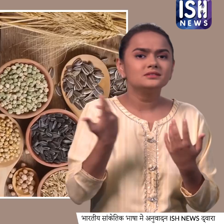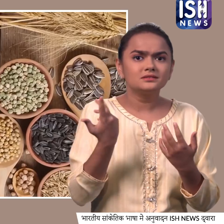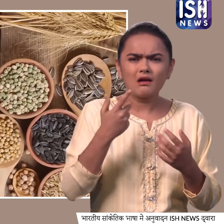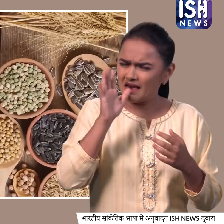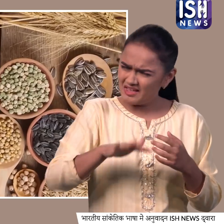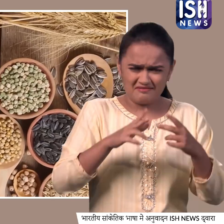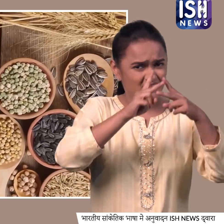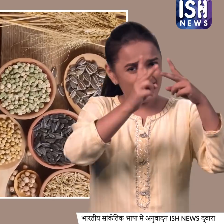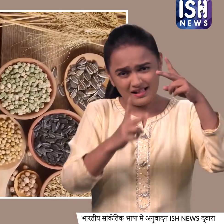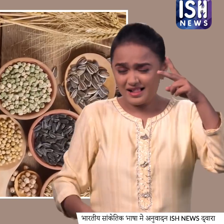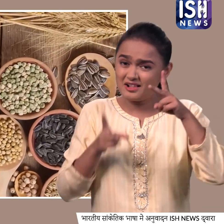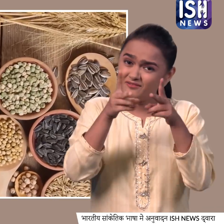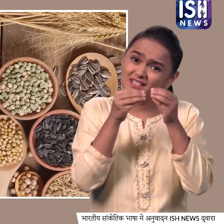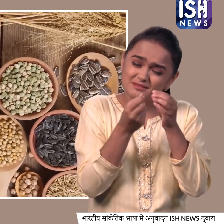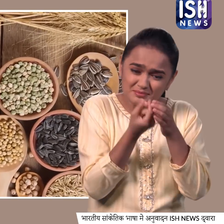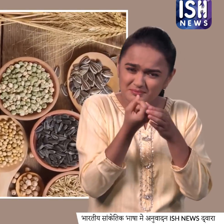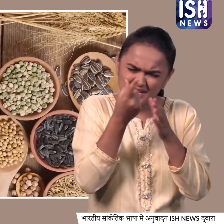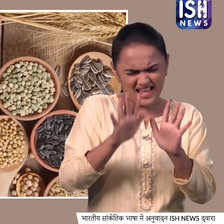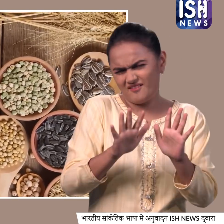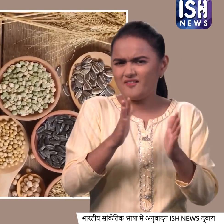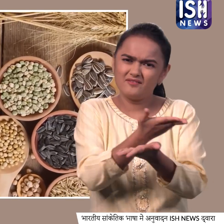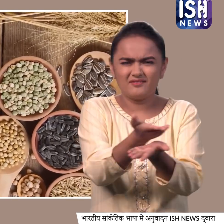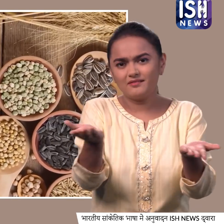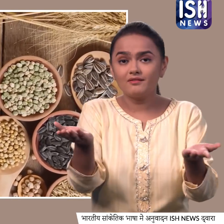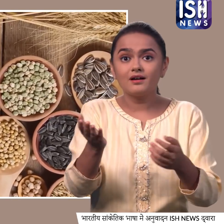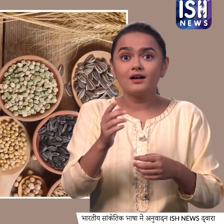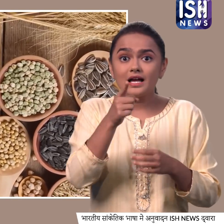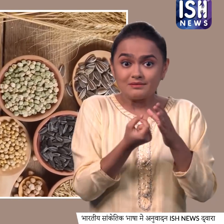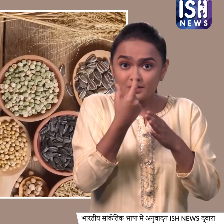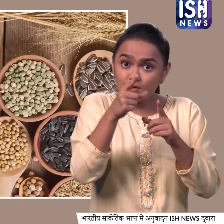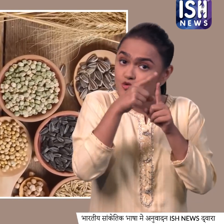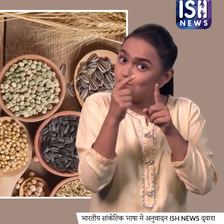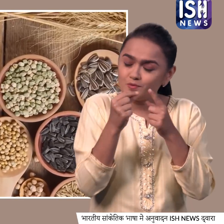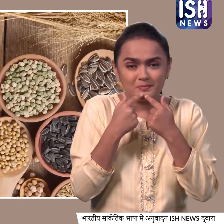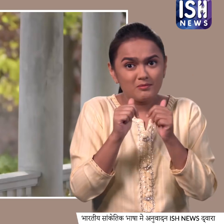Look - there are many vegetable seeds that you can sprout